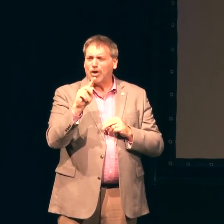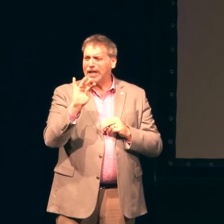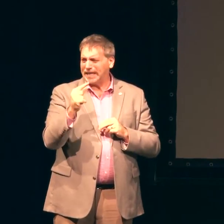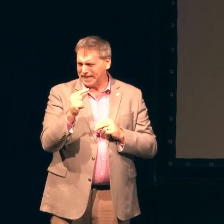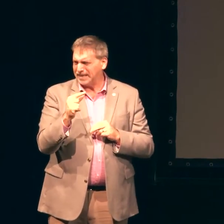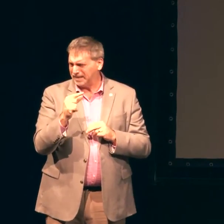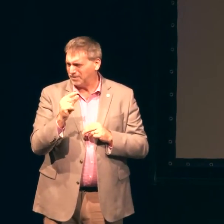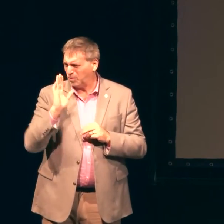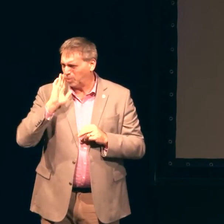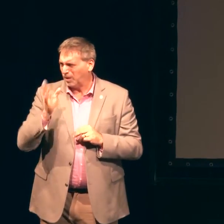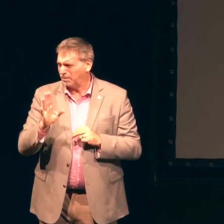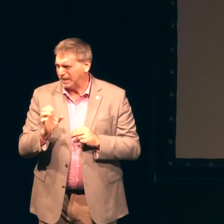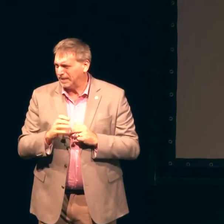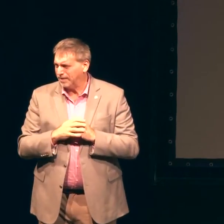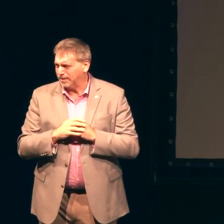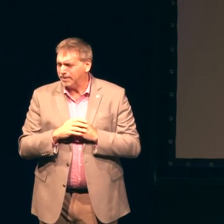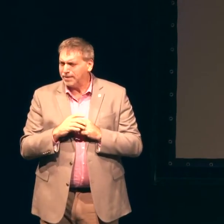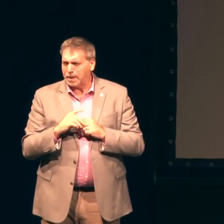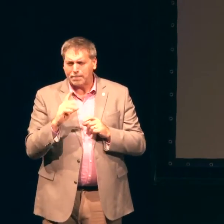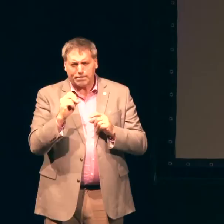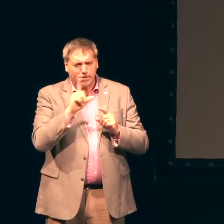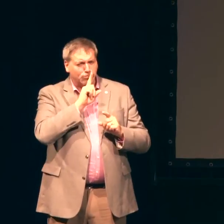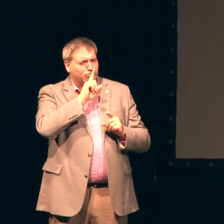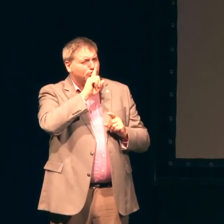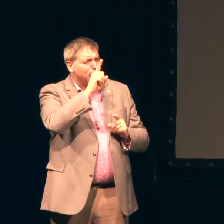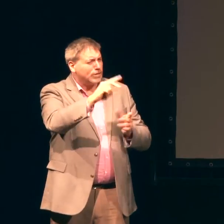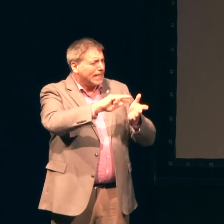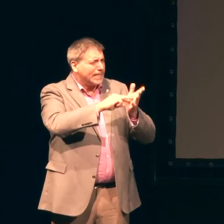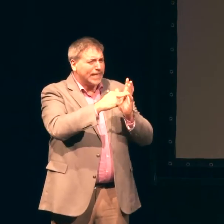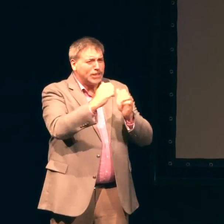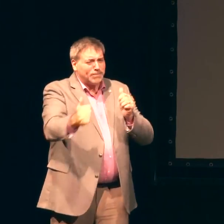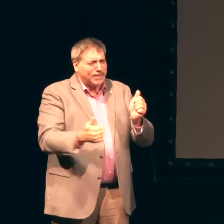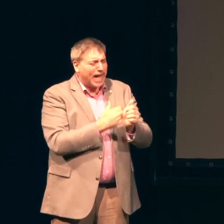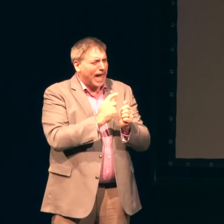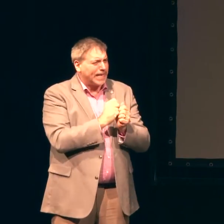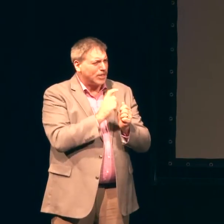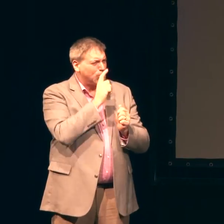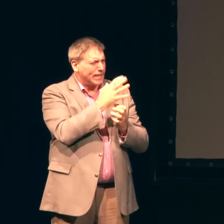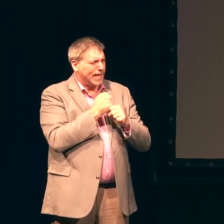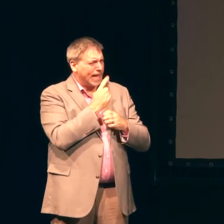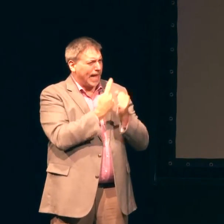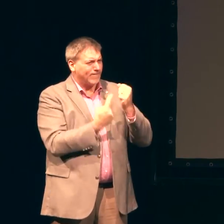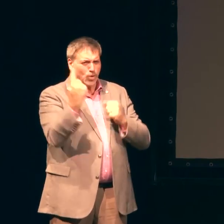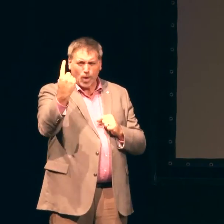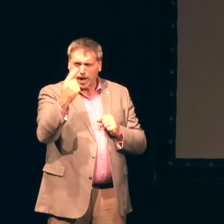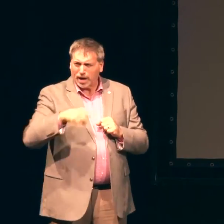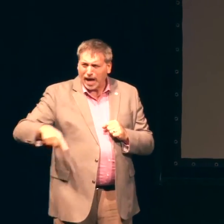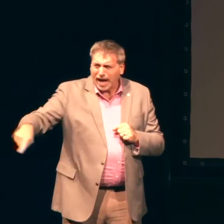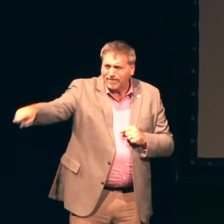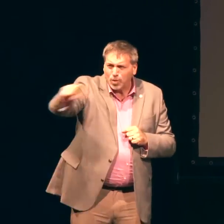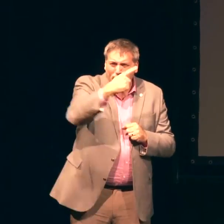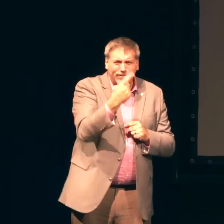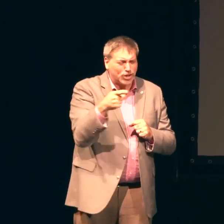And my comments will be thought provoking. And the real intention behind it is to have